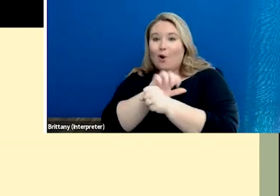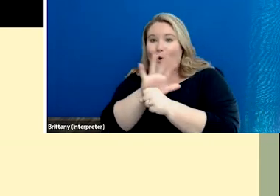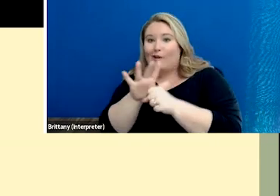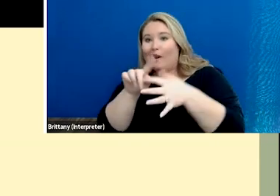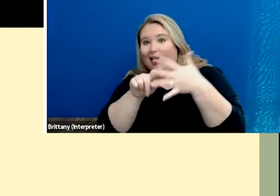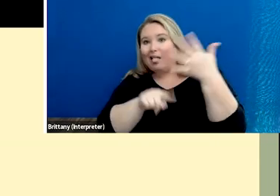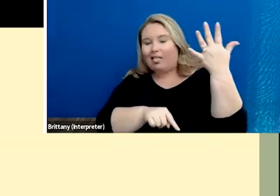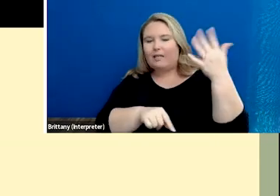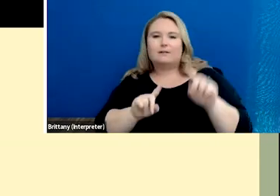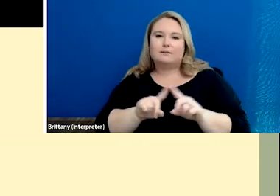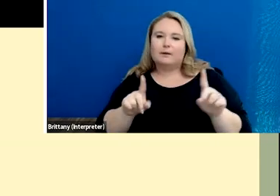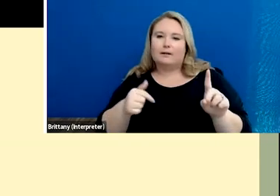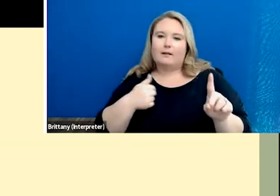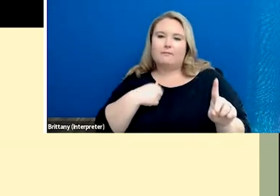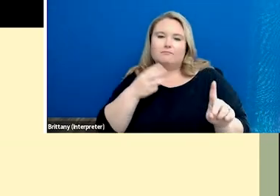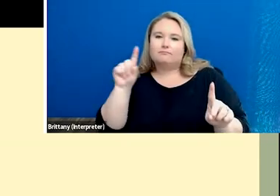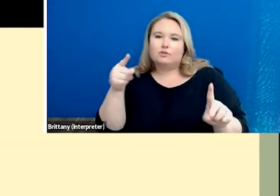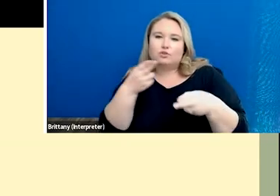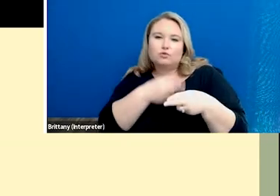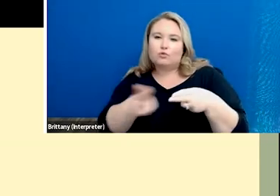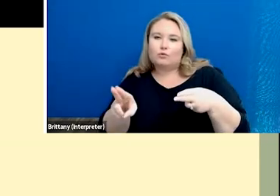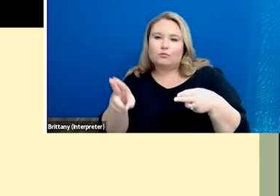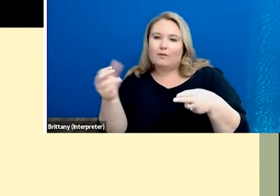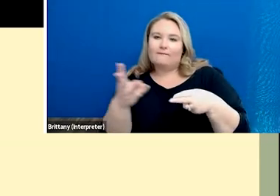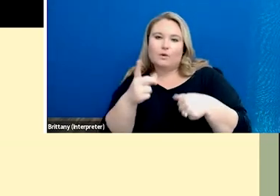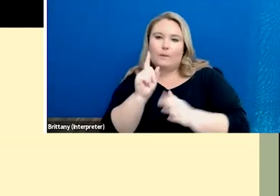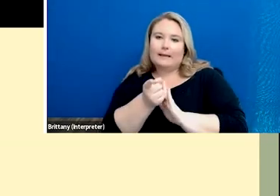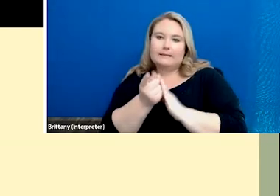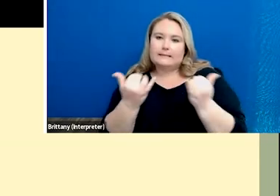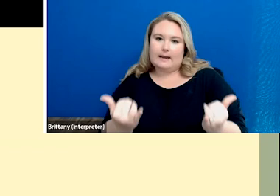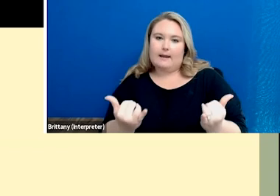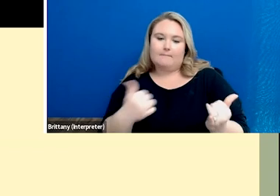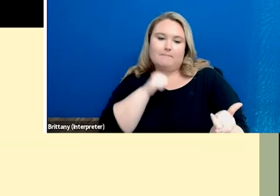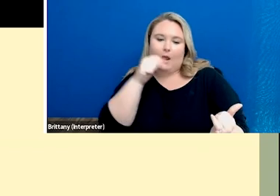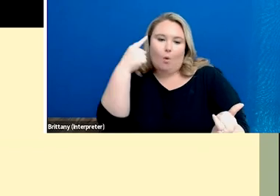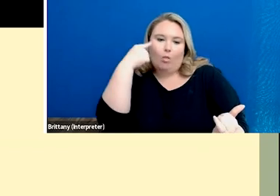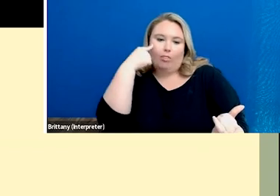but I'm gonna spend a few minutes on it today 'cause I just don't think you can talk about housing